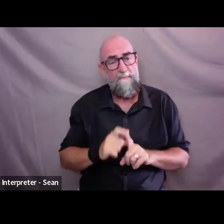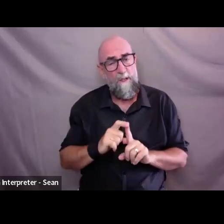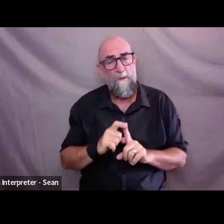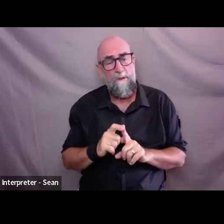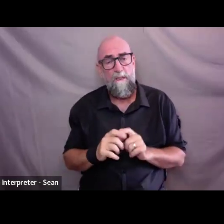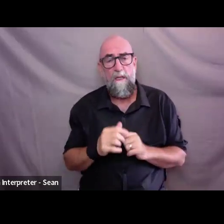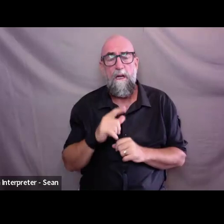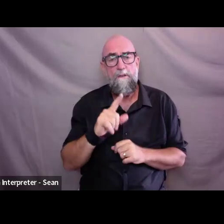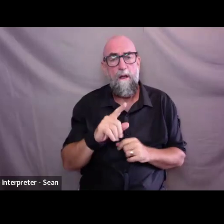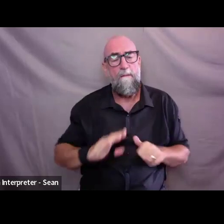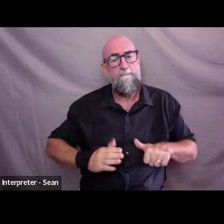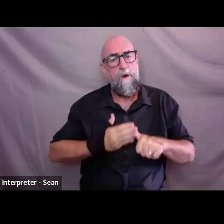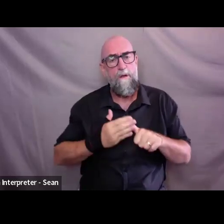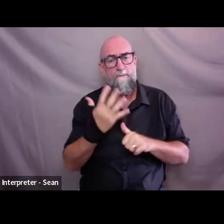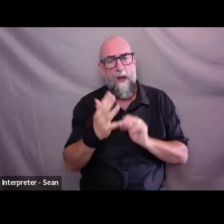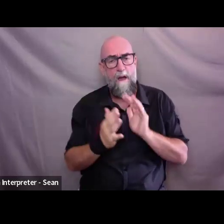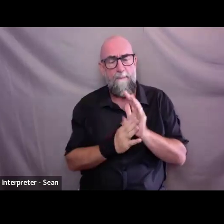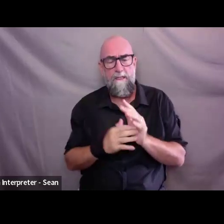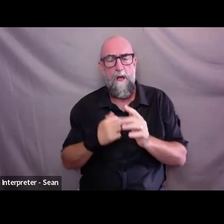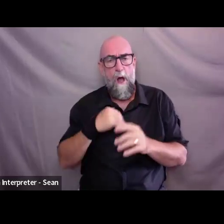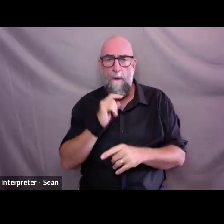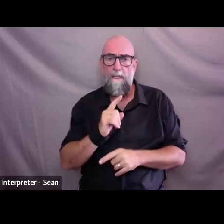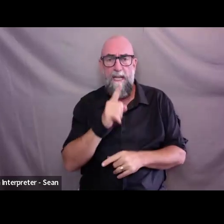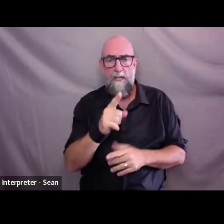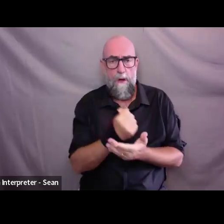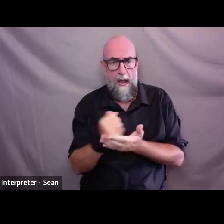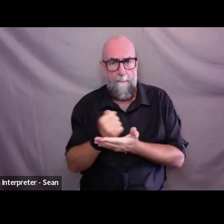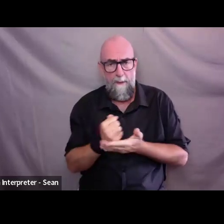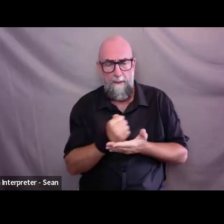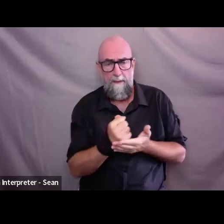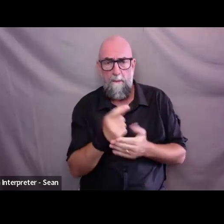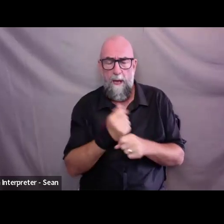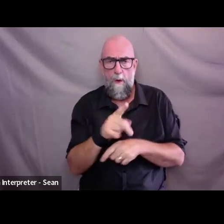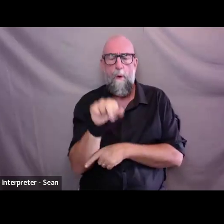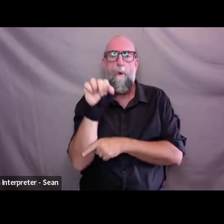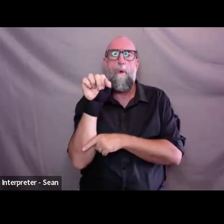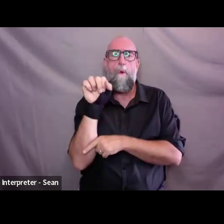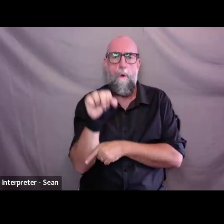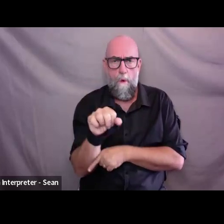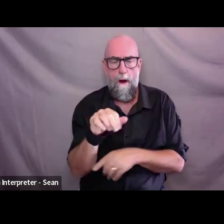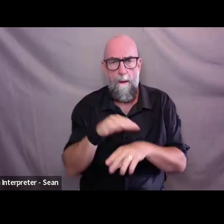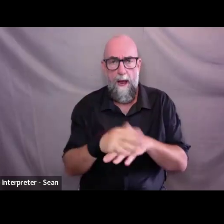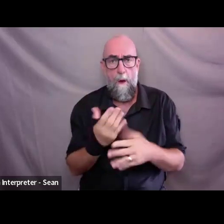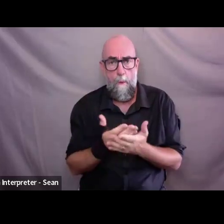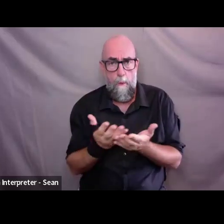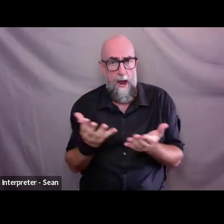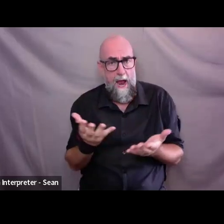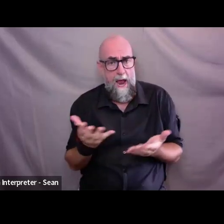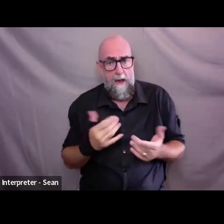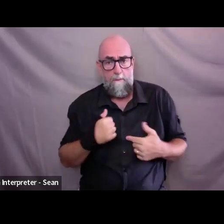statistics and a bit of a sense of where we are up to in terms of climate change and then